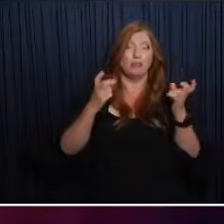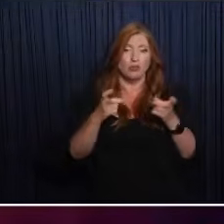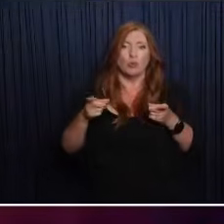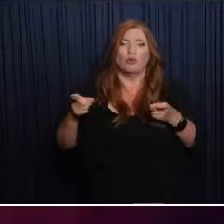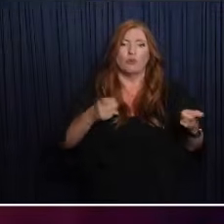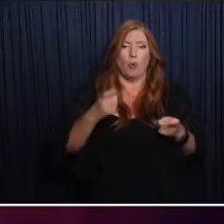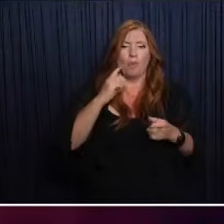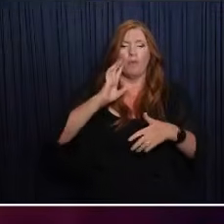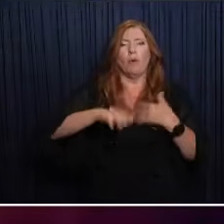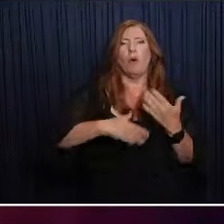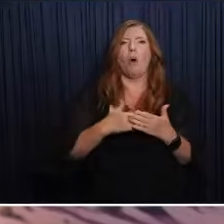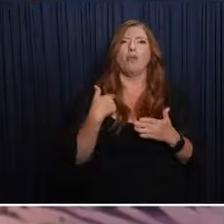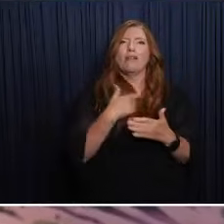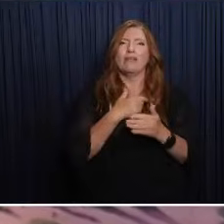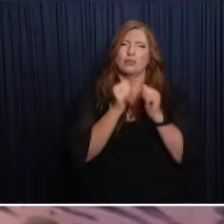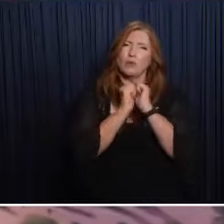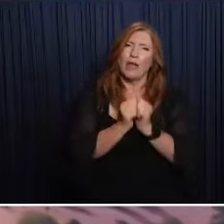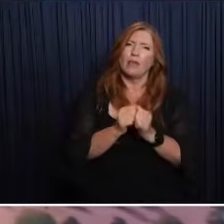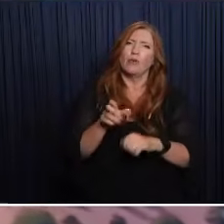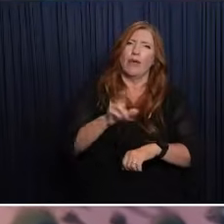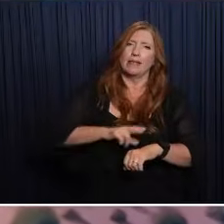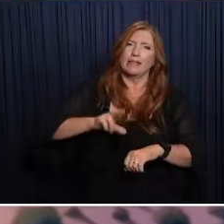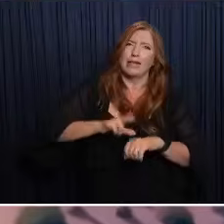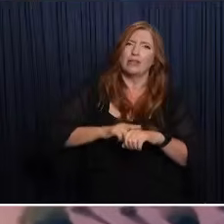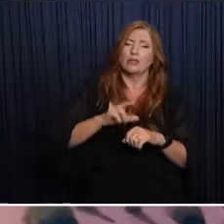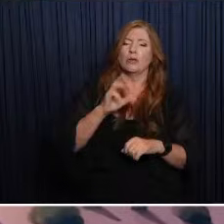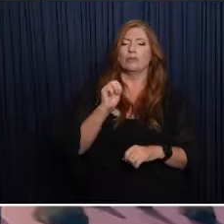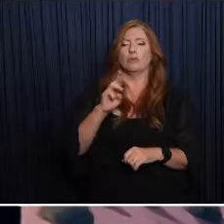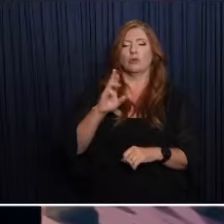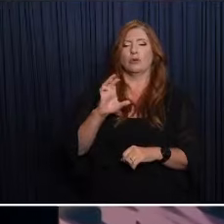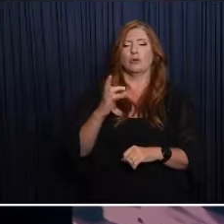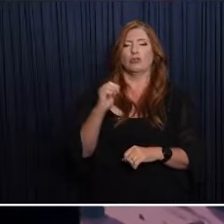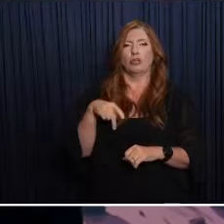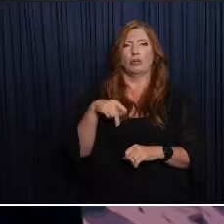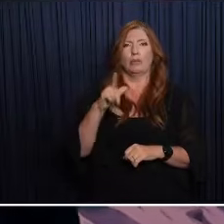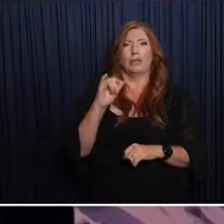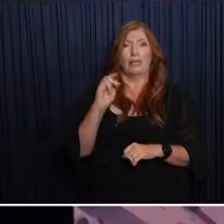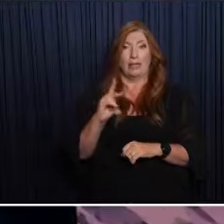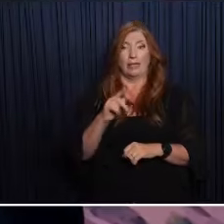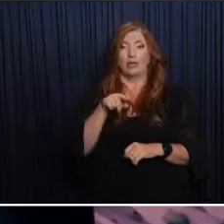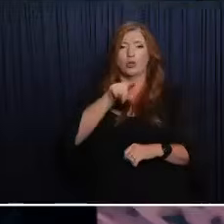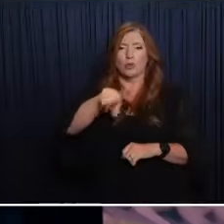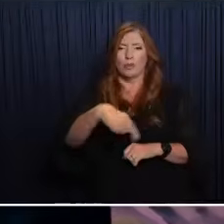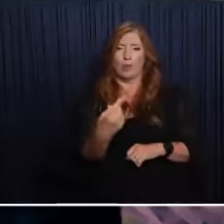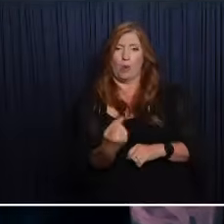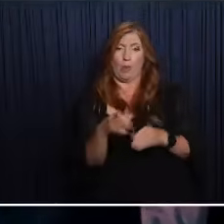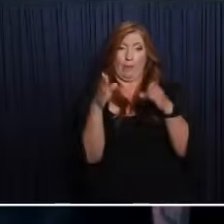THE CITIZENS OF ARIZONA AND GET THIS DEBT ISSUE UNDER CONTROL